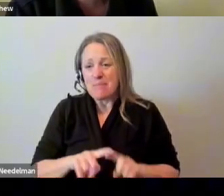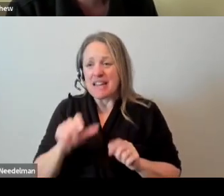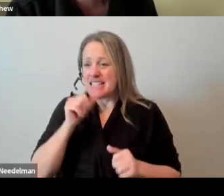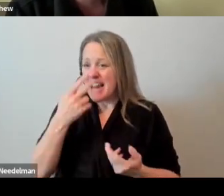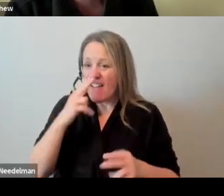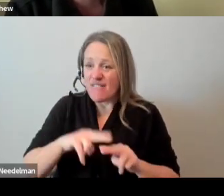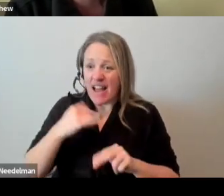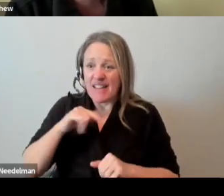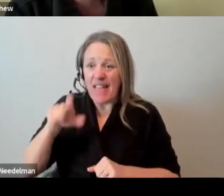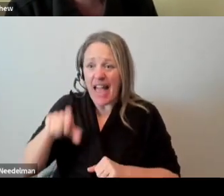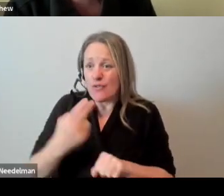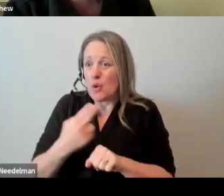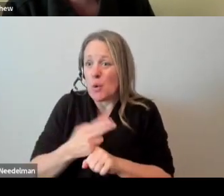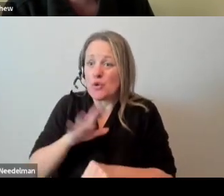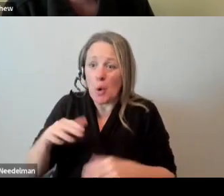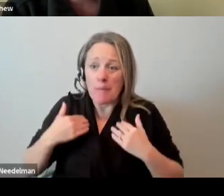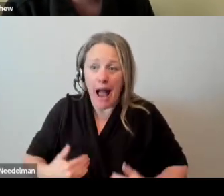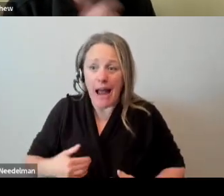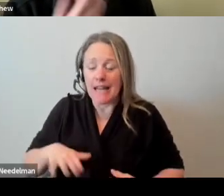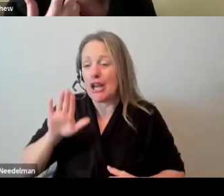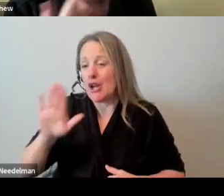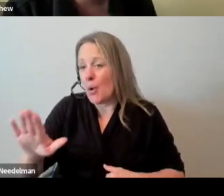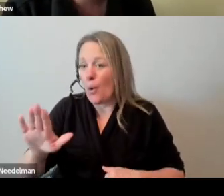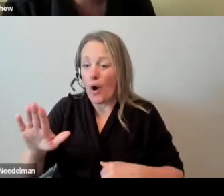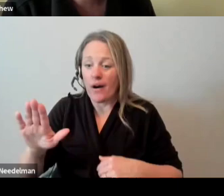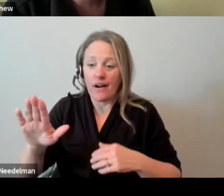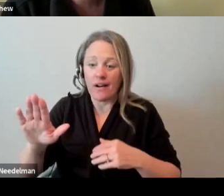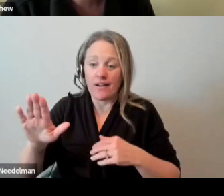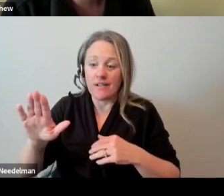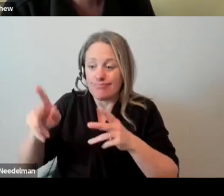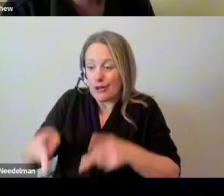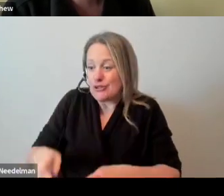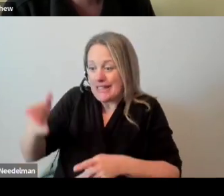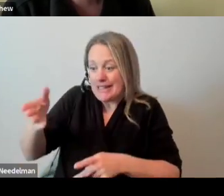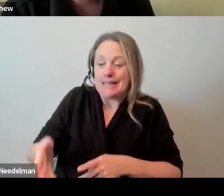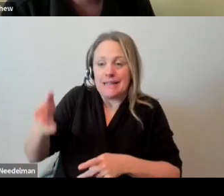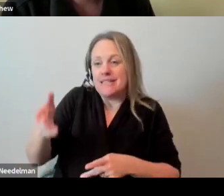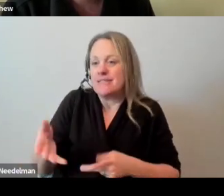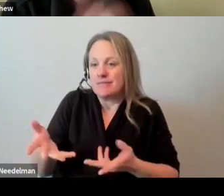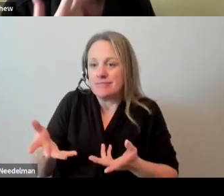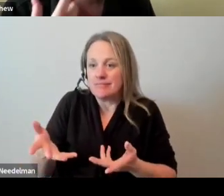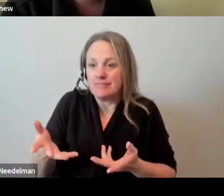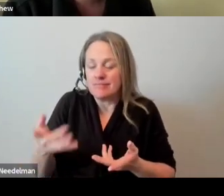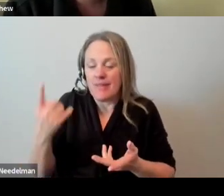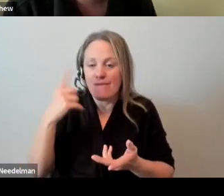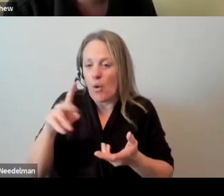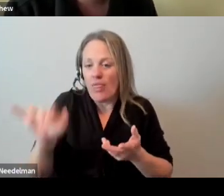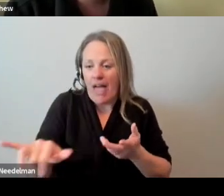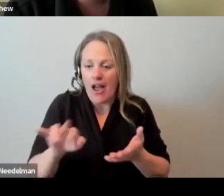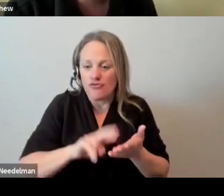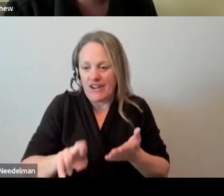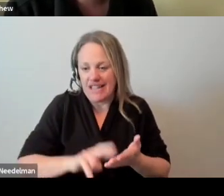or safety, or ability to hold down to a job when, when that's being broken, when your life and livelihood are at stake.